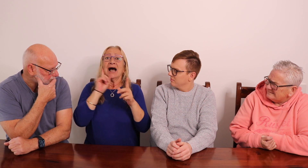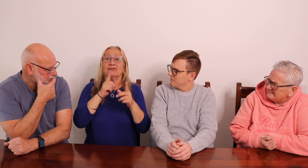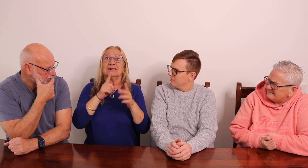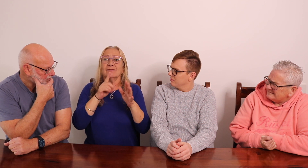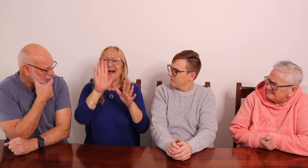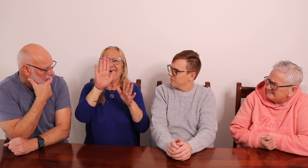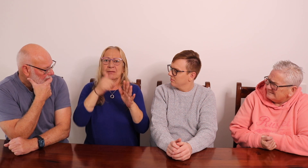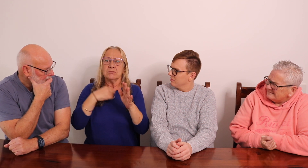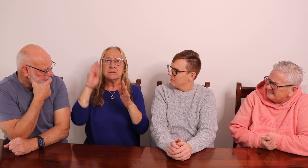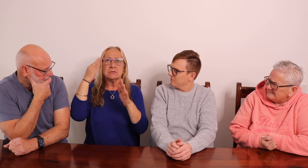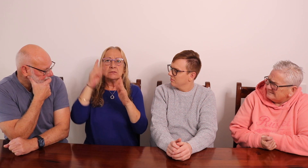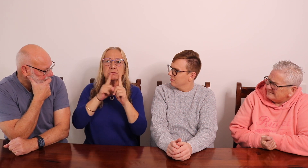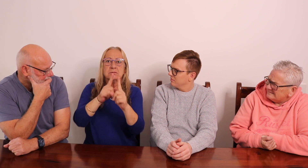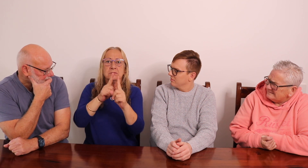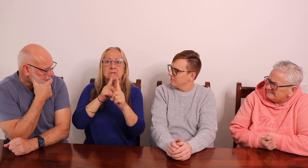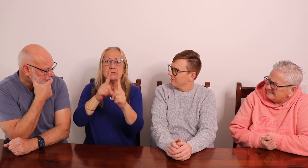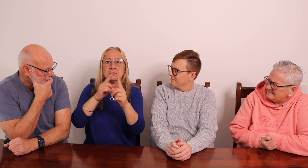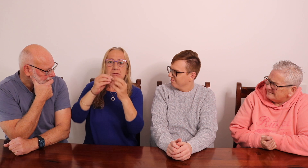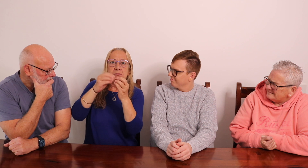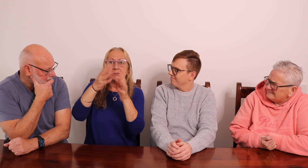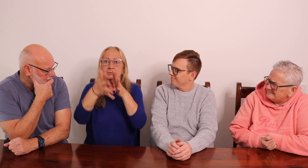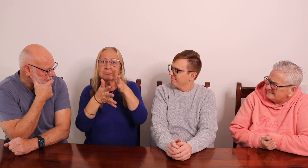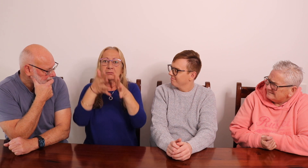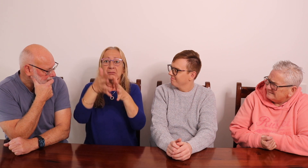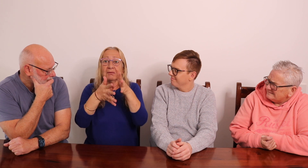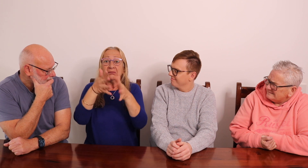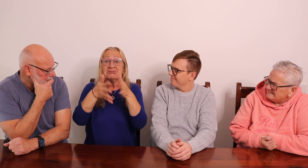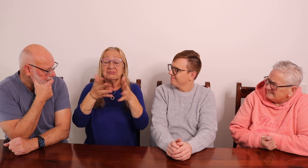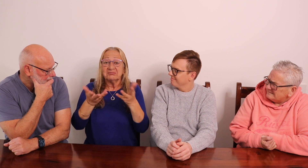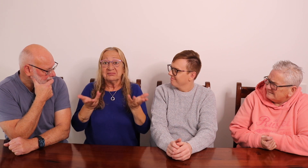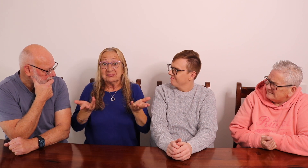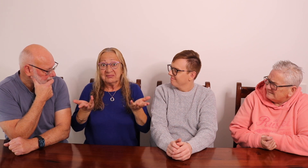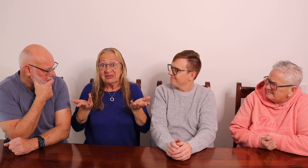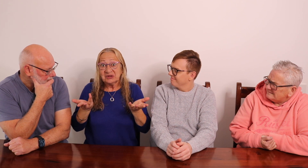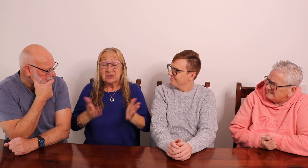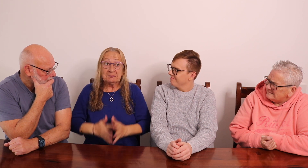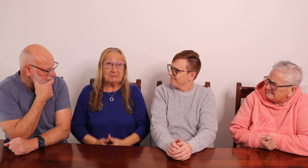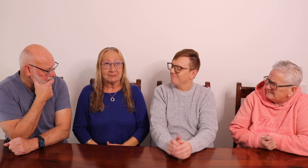now I do try an effort to communicate with hearing people and teach them basic Auslan.